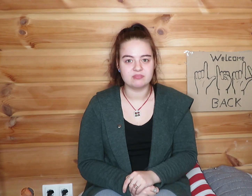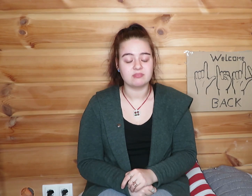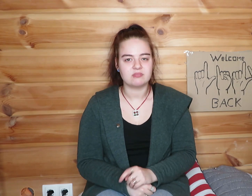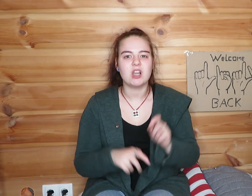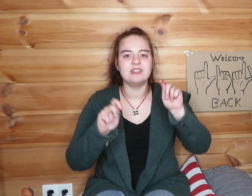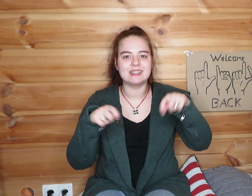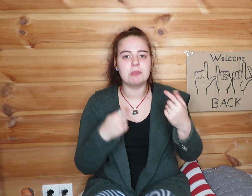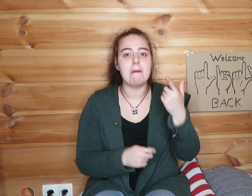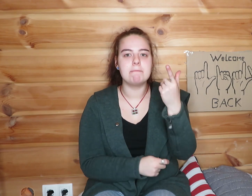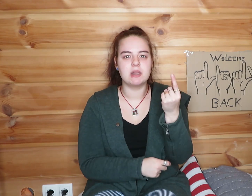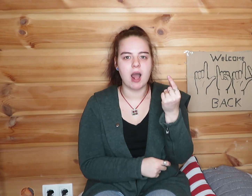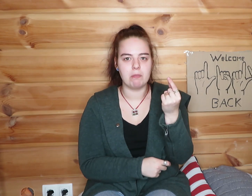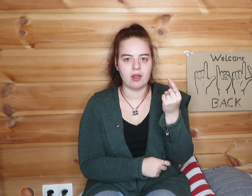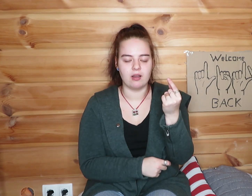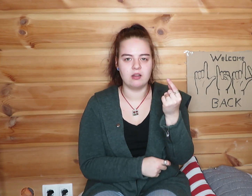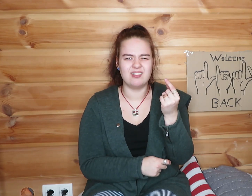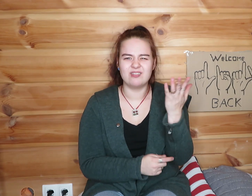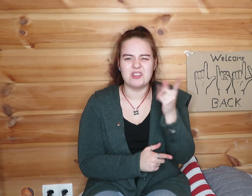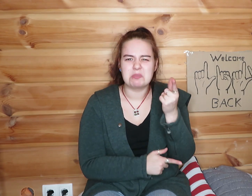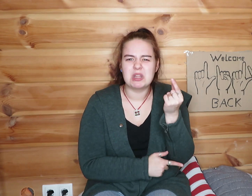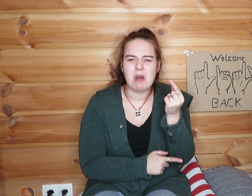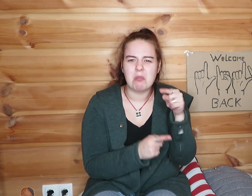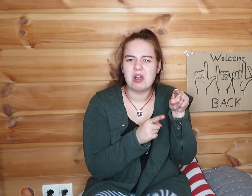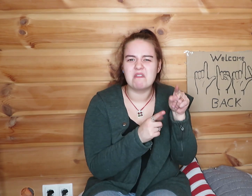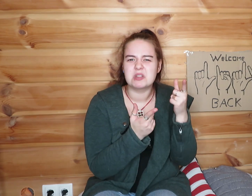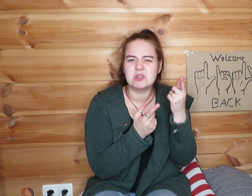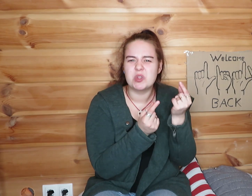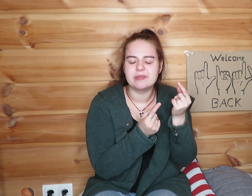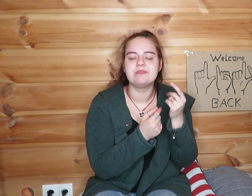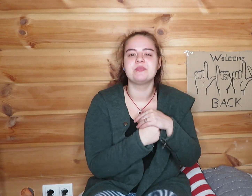Minimal pair exist. I am going to explain what that means.